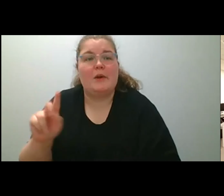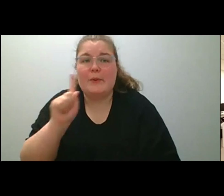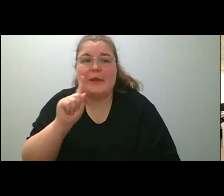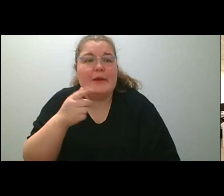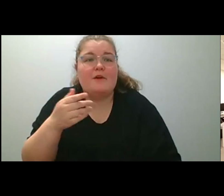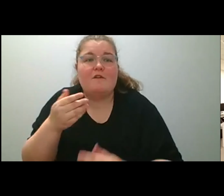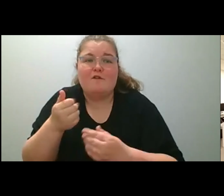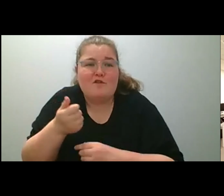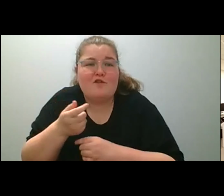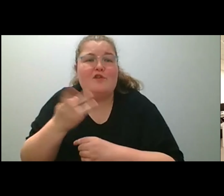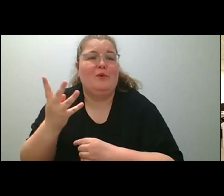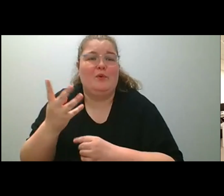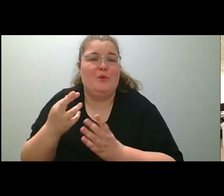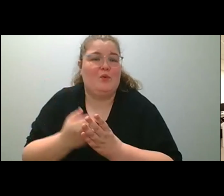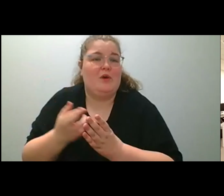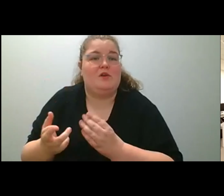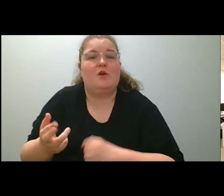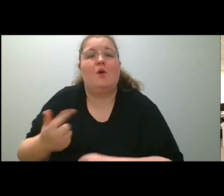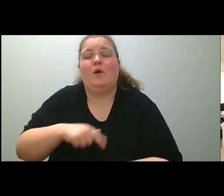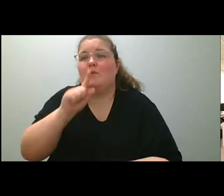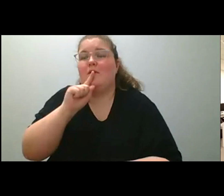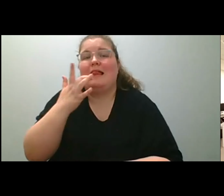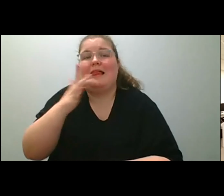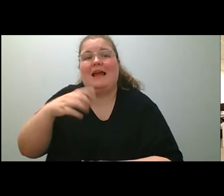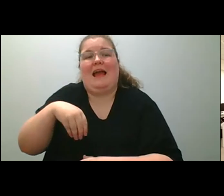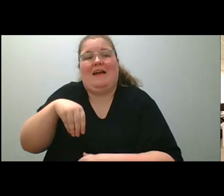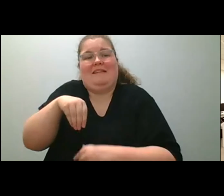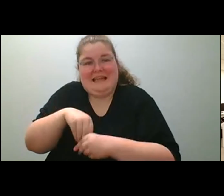So we're really fortunate to have an in-house translator for those languages.